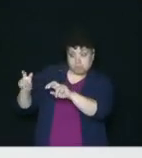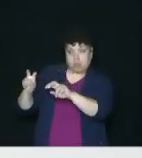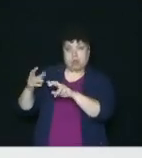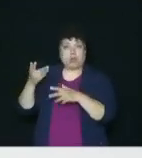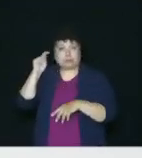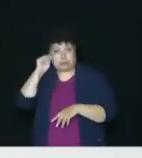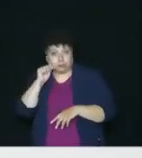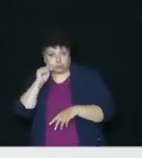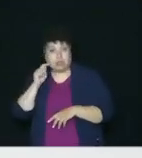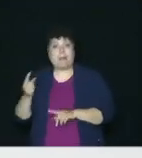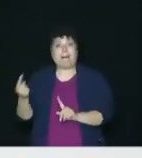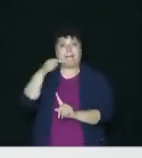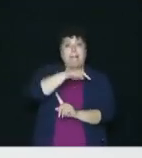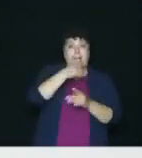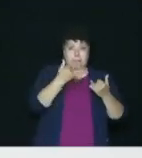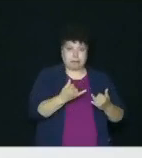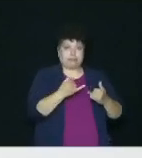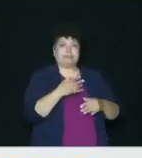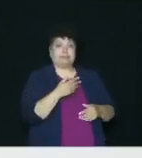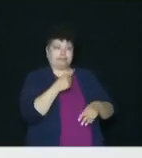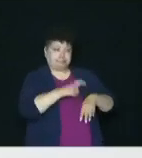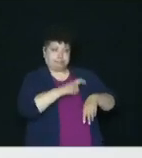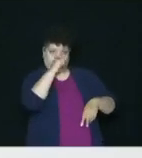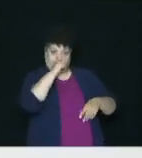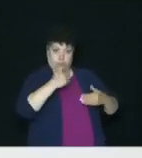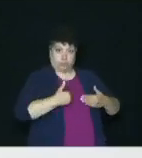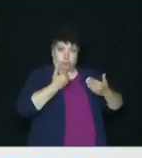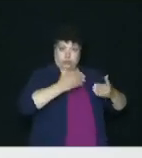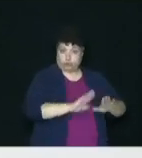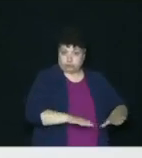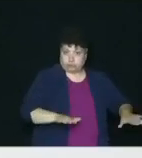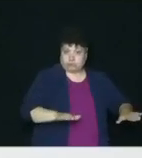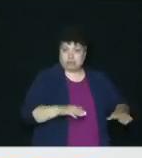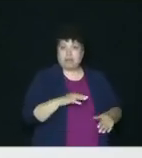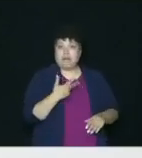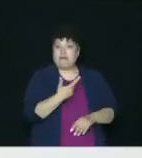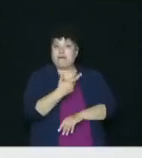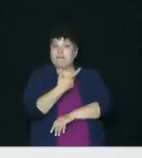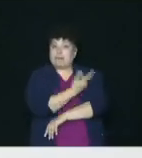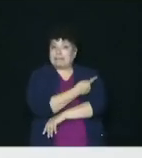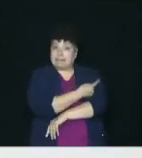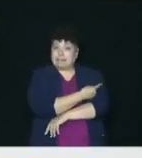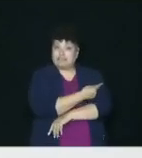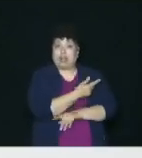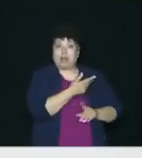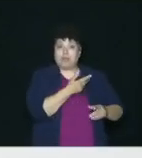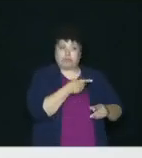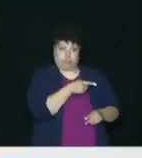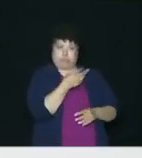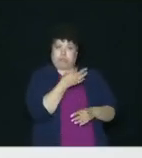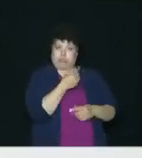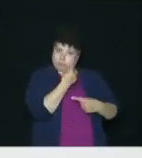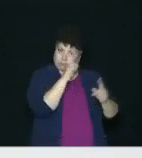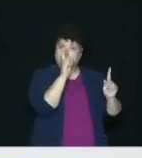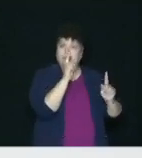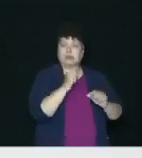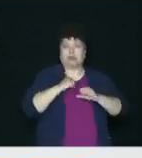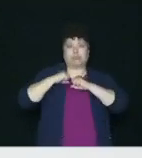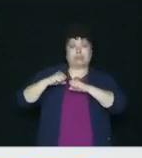, THE FIRST TRIALS WERE ON ADULTS, AND YOUNGER PEOPLE, BUT